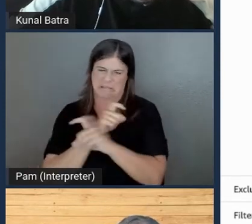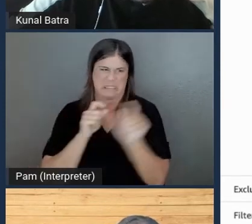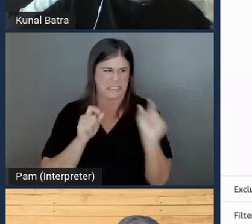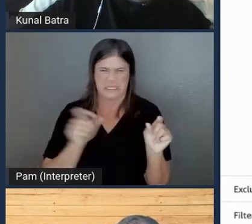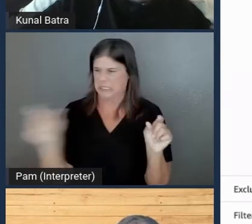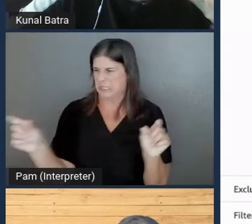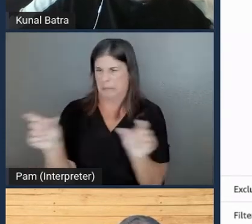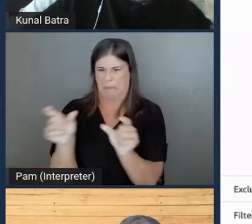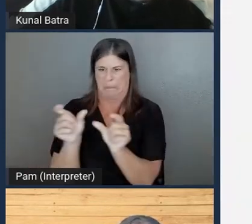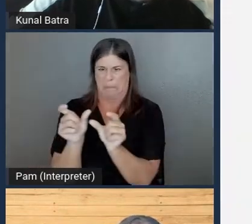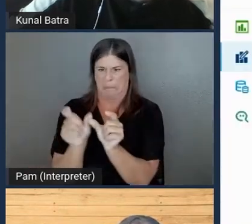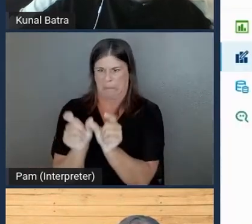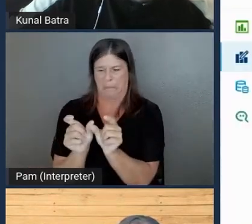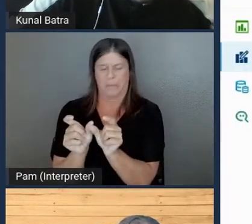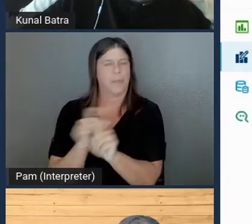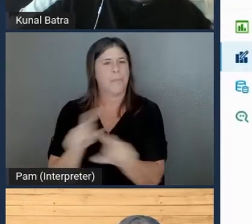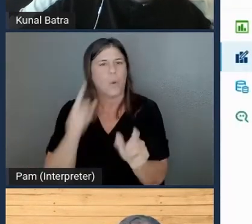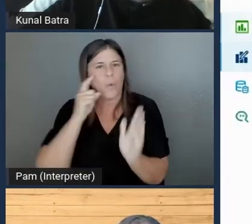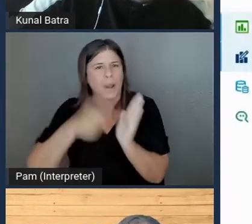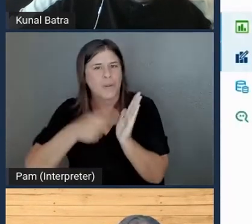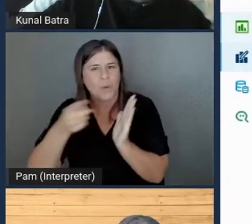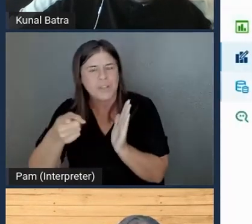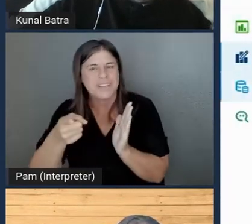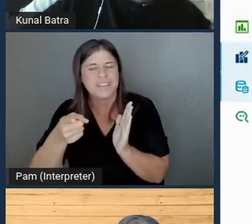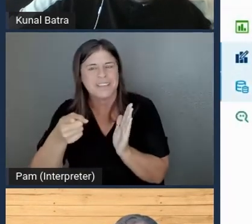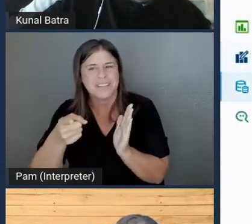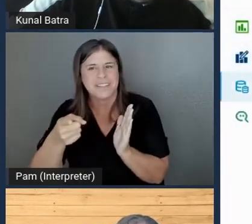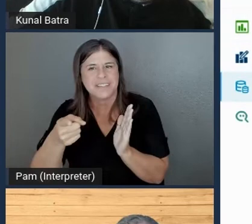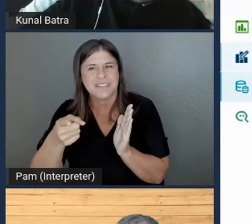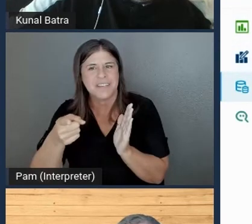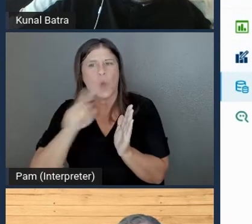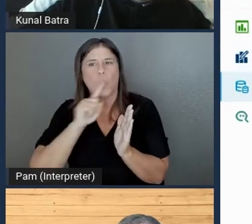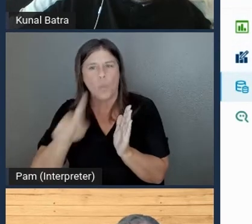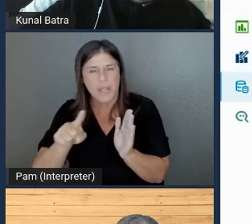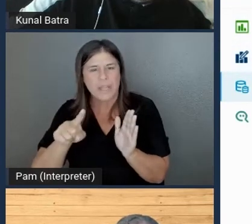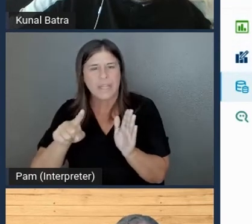Mm-hmm. - But what I'm seeing is this is taking different types of dataset